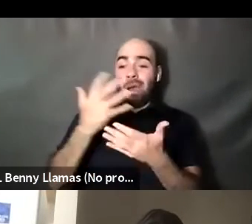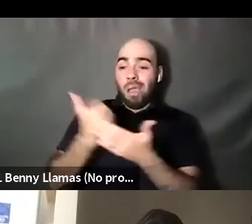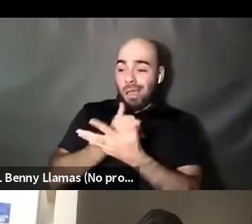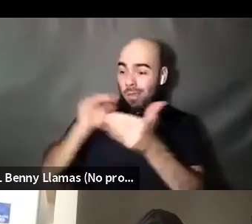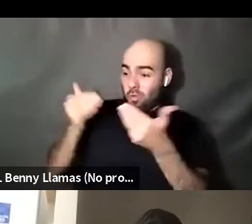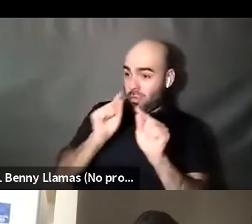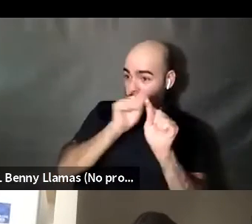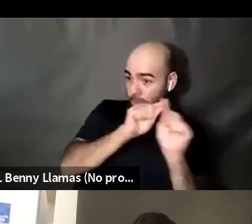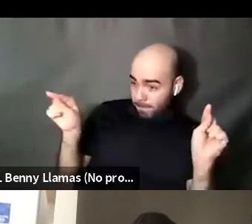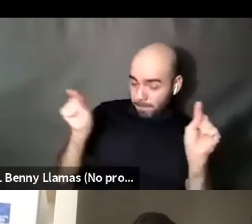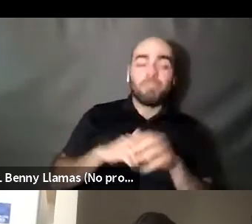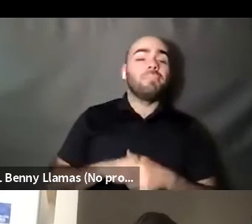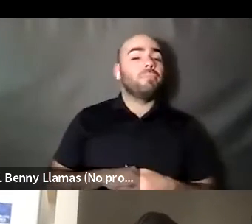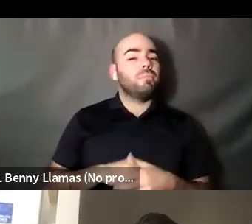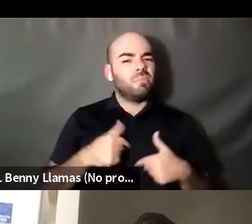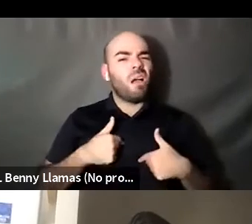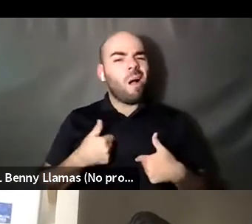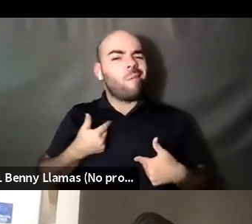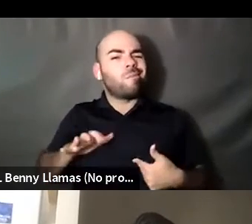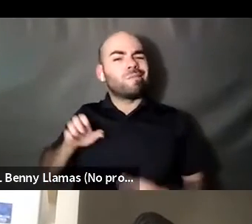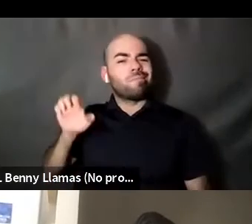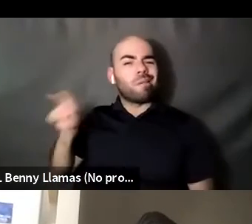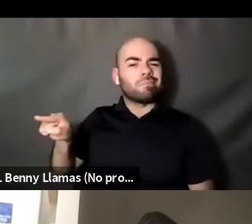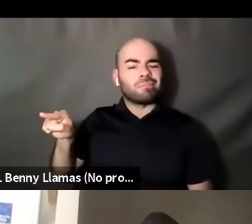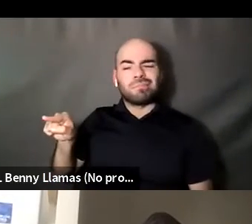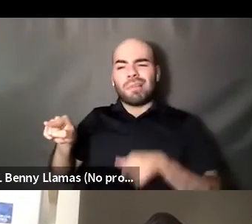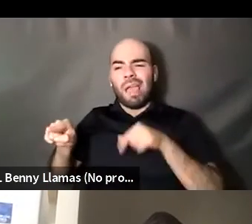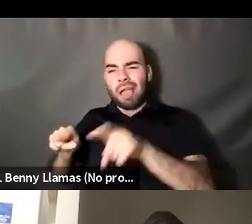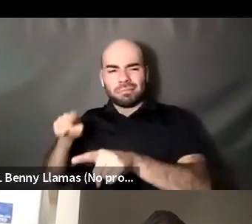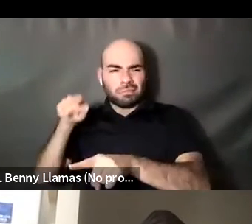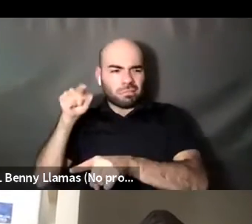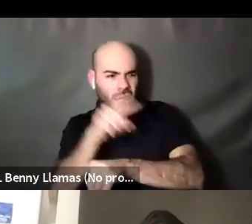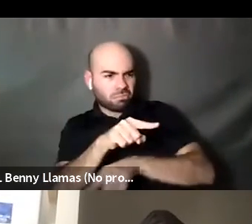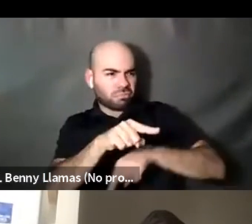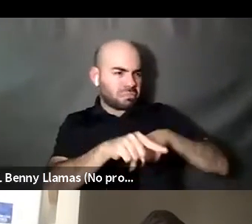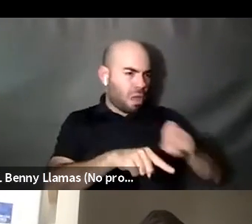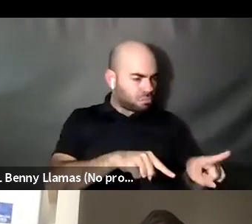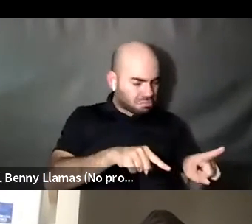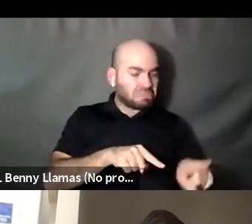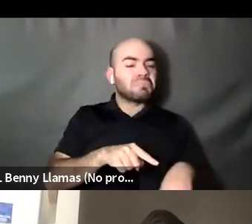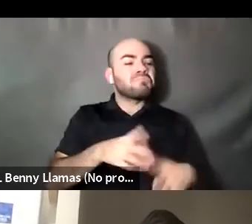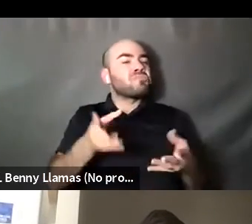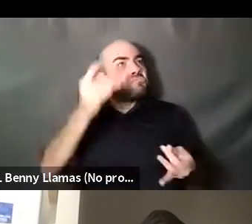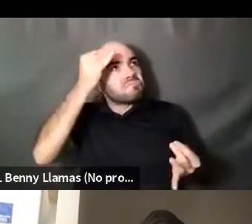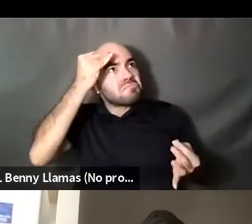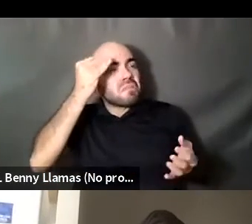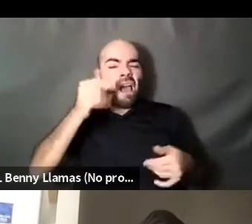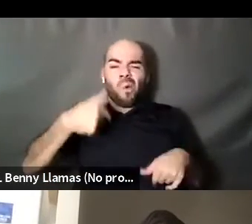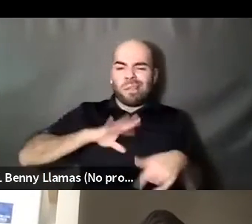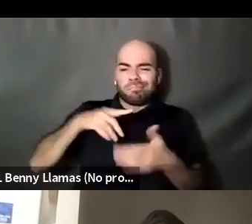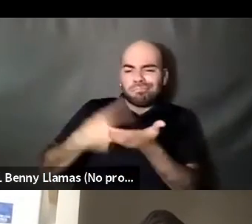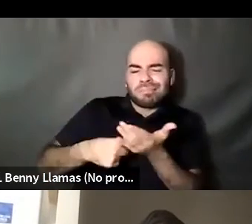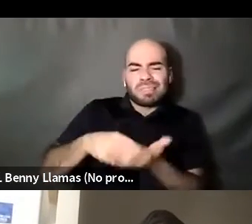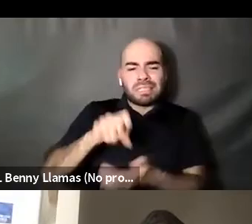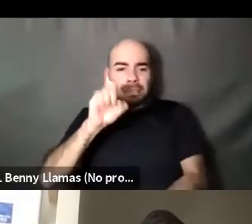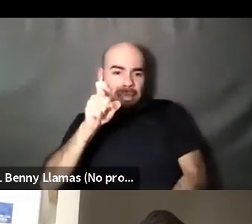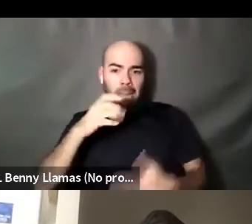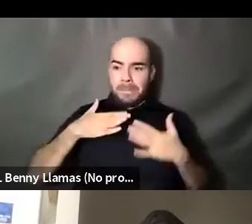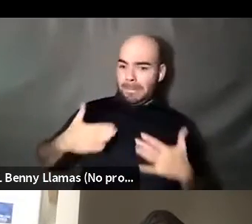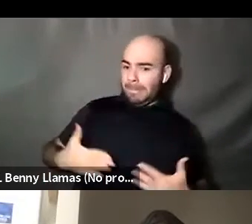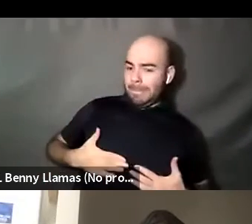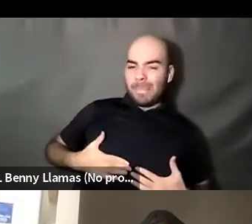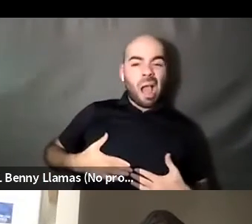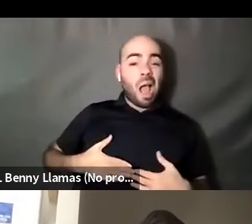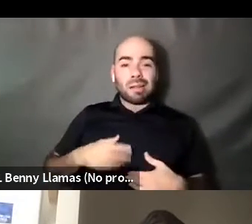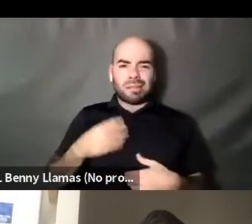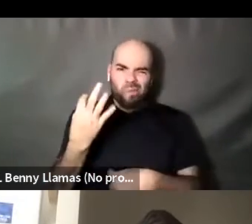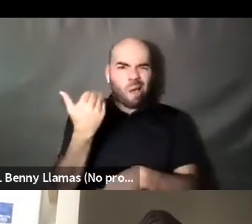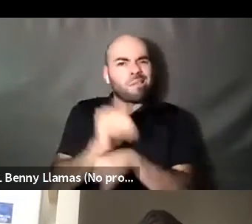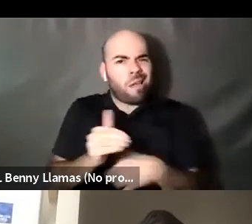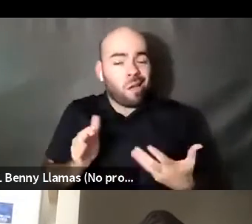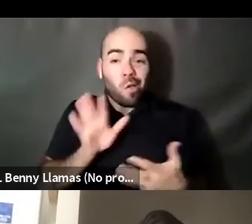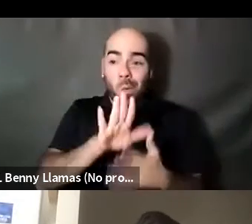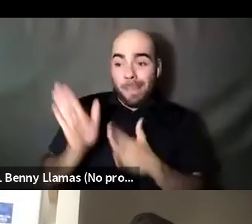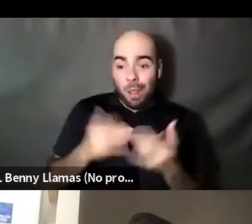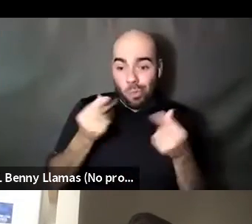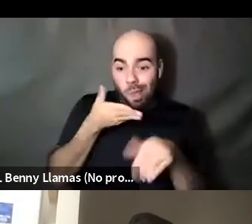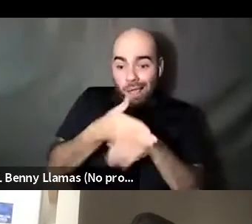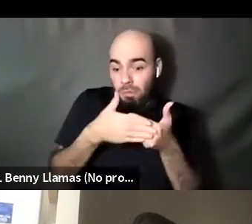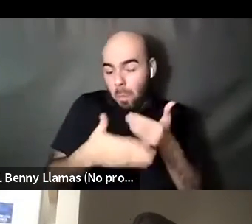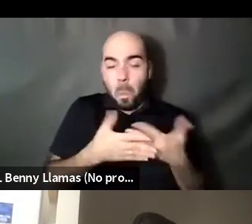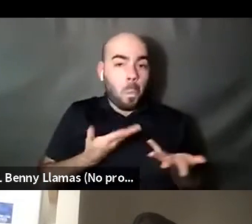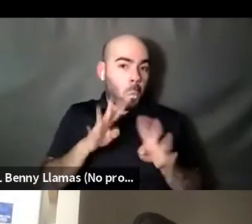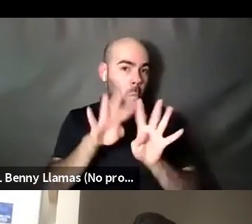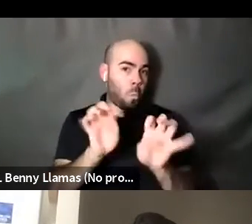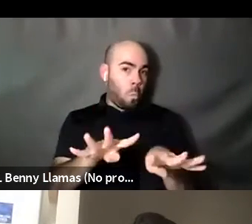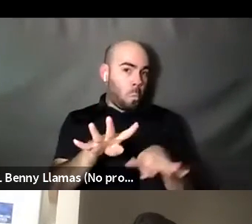Kenyon Farrow (he/him/his): I asked each of them to think before we started tonight. Since we're talking sex in the body is Friday night. I don't know what plans. Y'all have after we leave here but you know if my question to the to the panel.